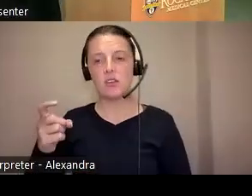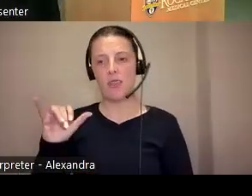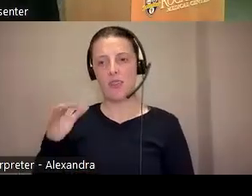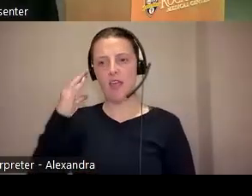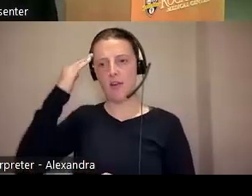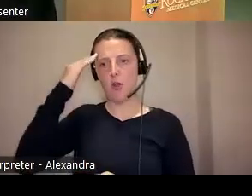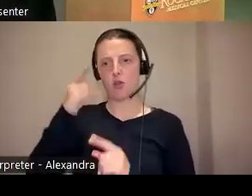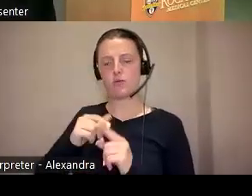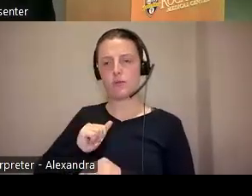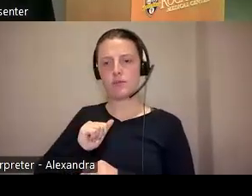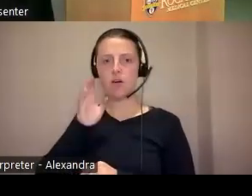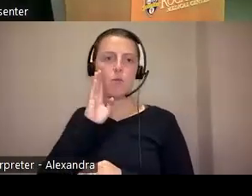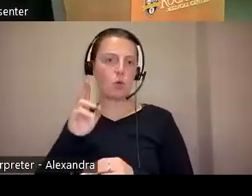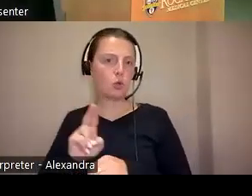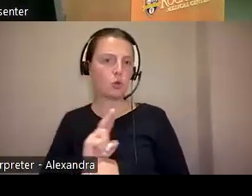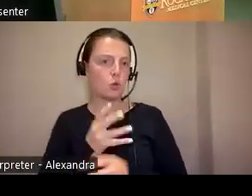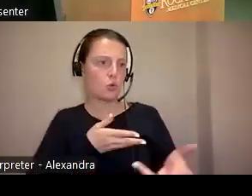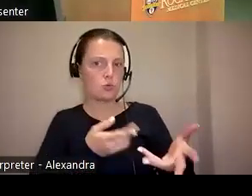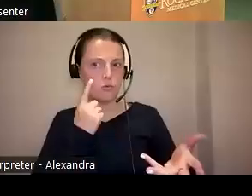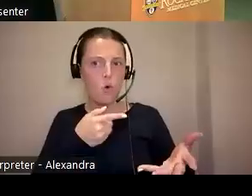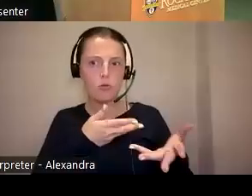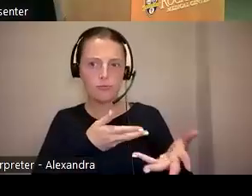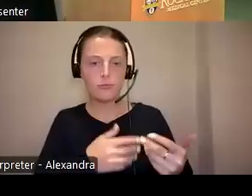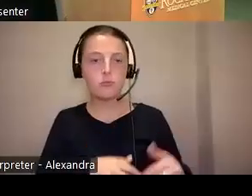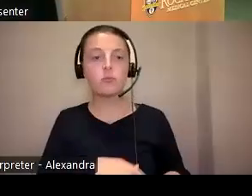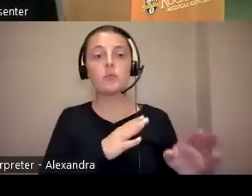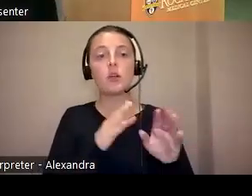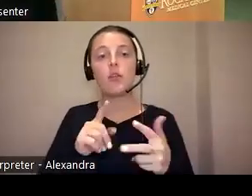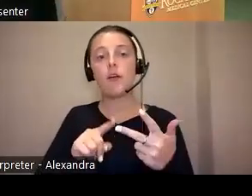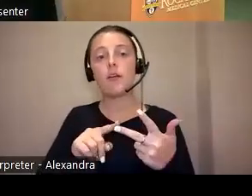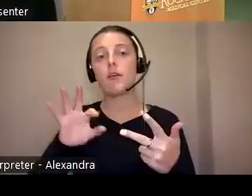family pair advocates. This tends to be a trained parent or caregiver who's navigated the child